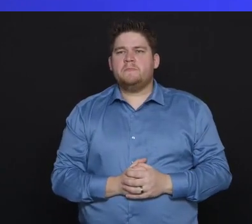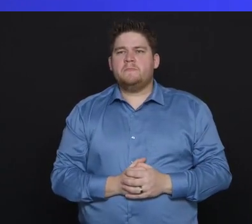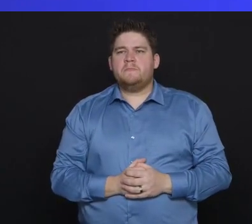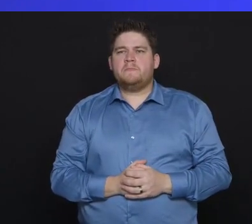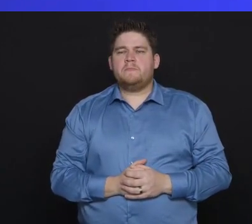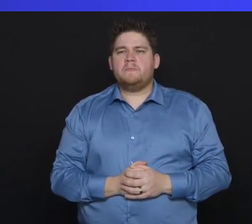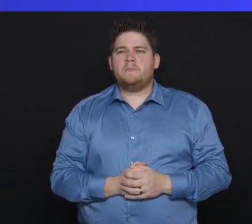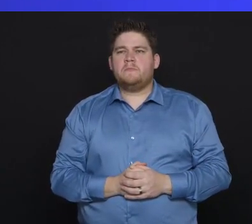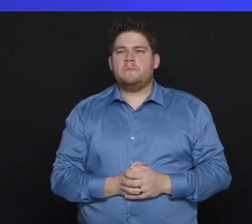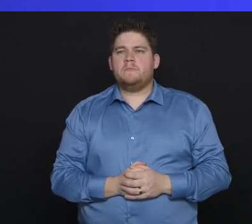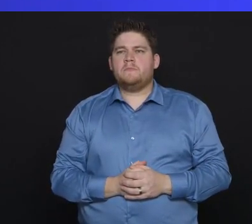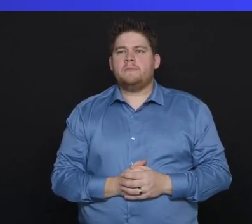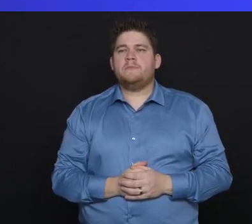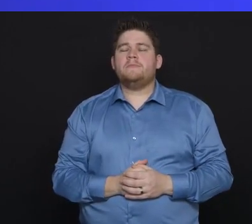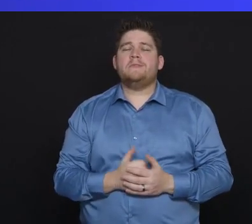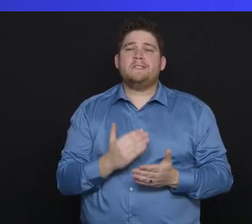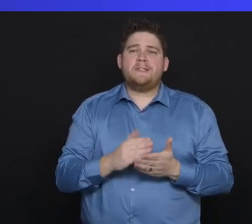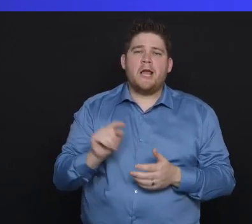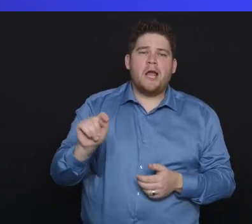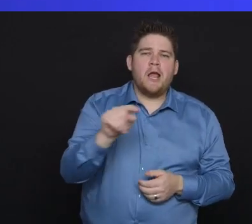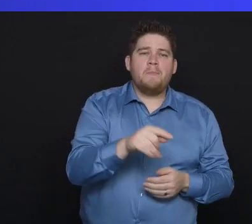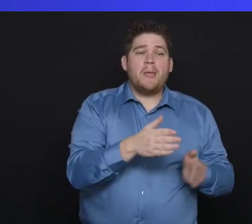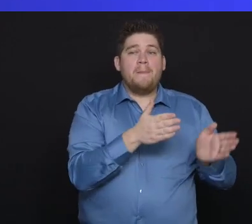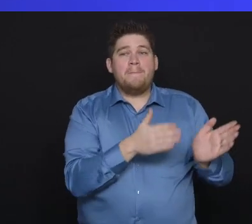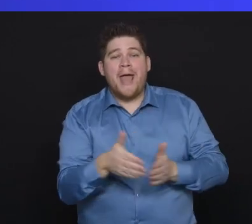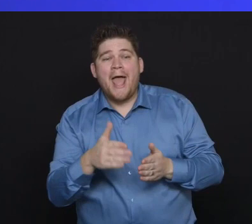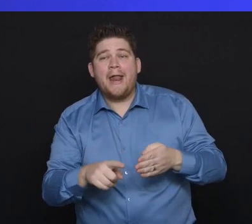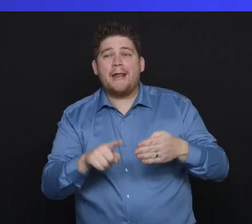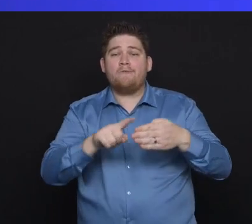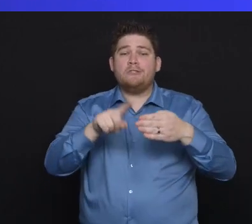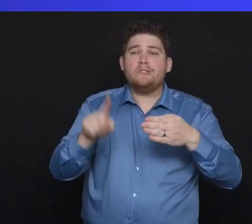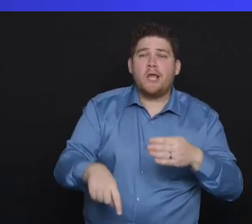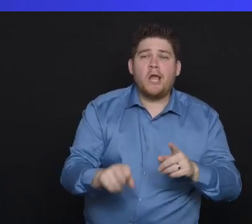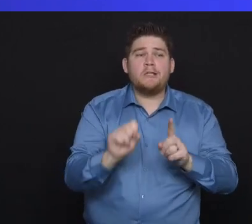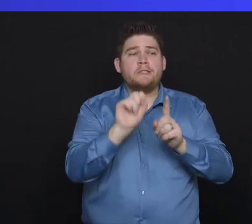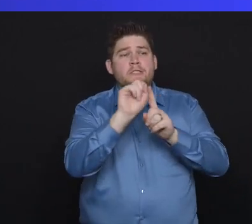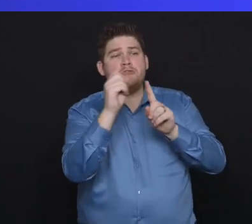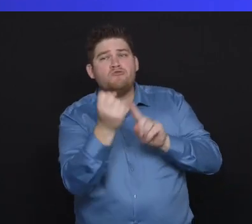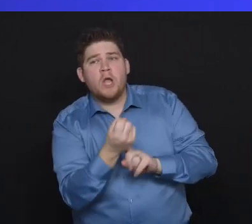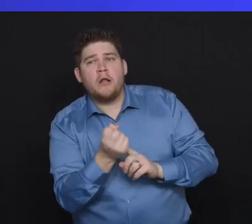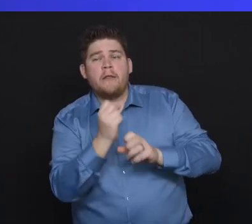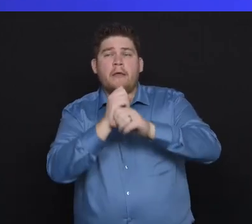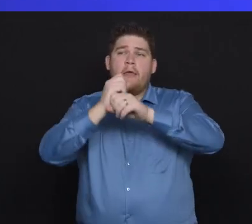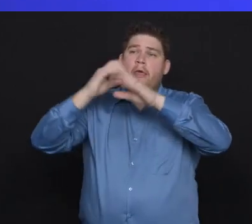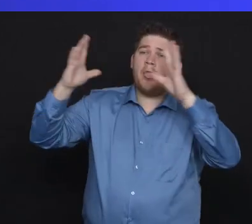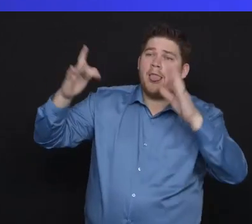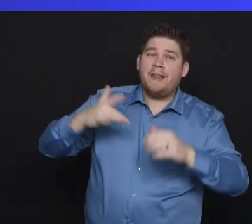on a given day pessimistic or optimistic. This is an unprecedented health emergency and the request to